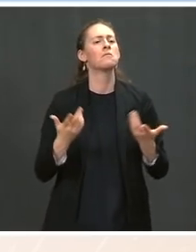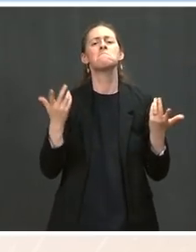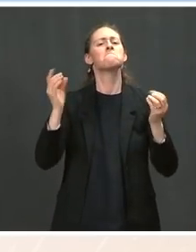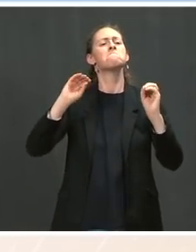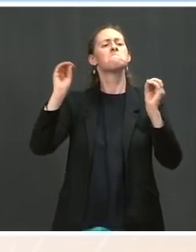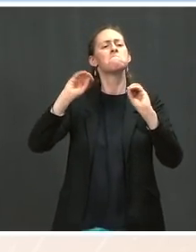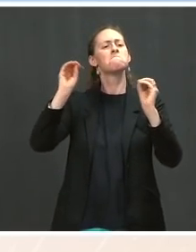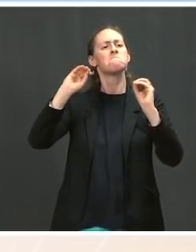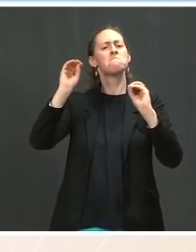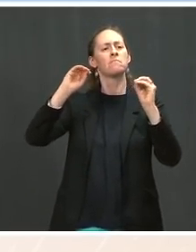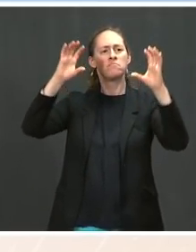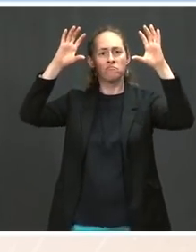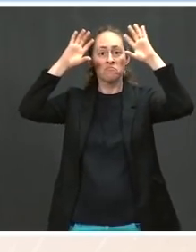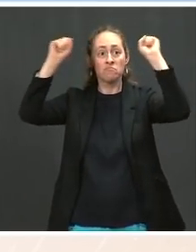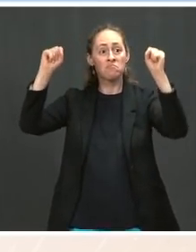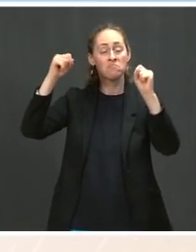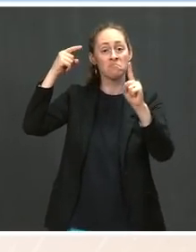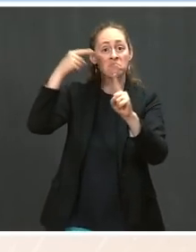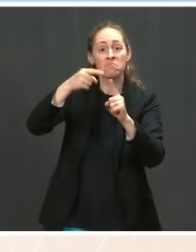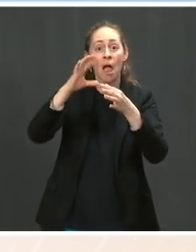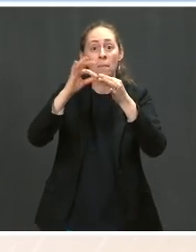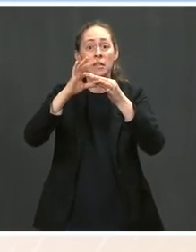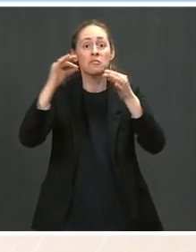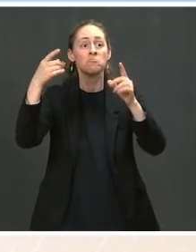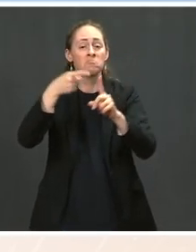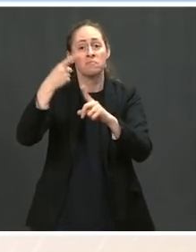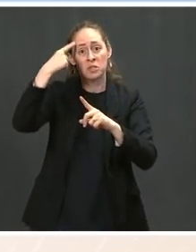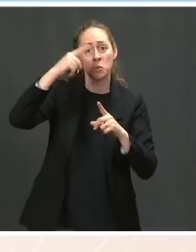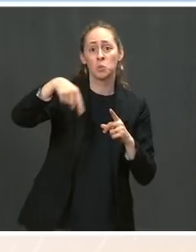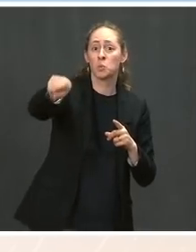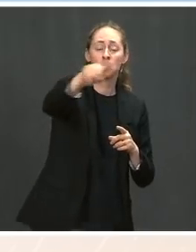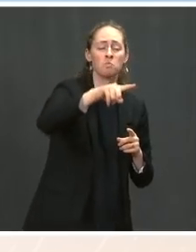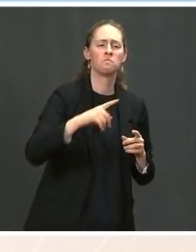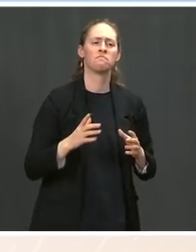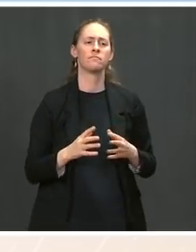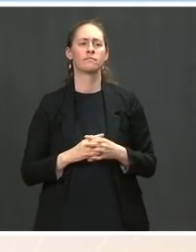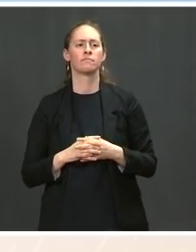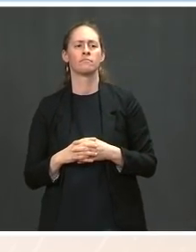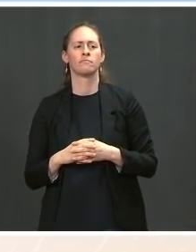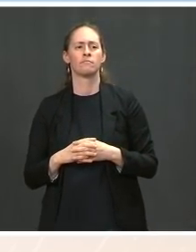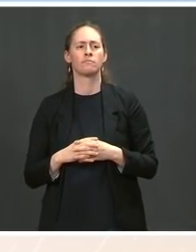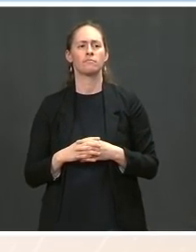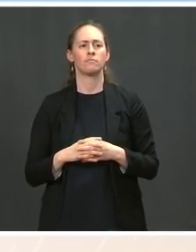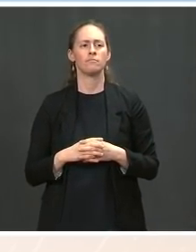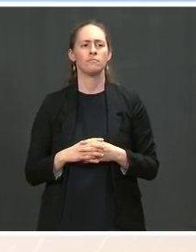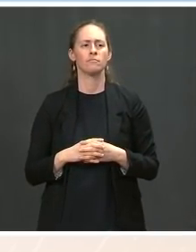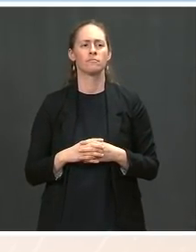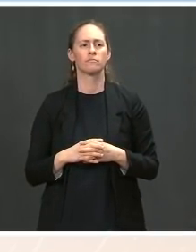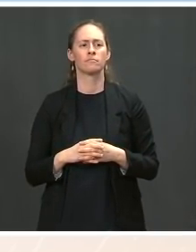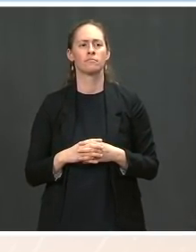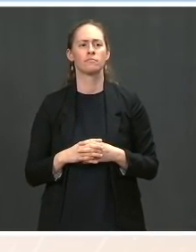I will just say that the -- the status, the health, the wellbeing of Aleksey Navalny is something that we raise frequently